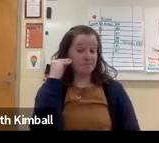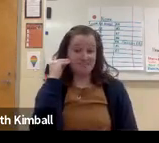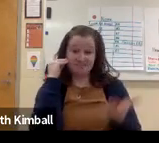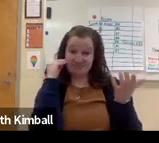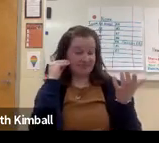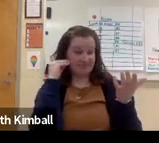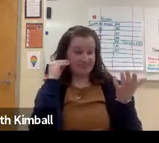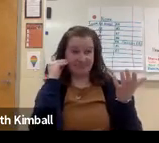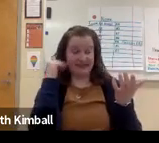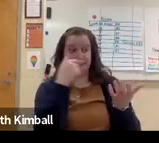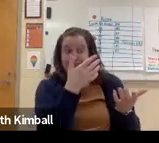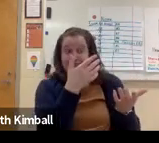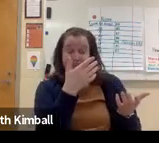in with no technology at home.